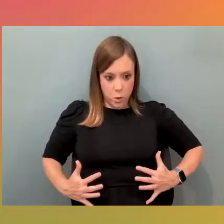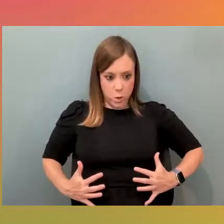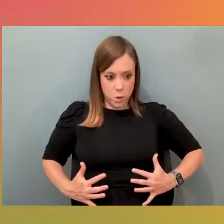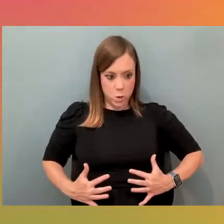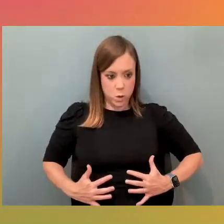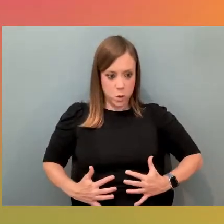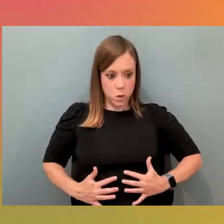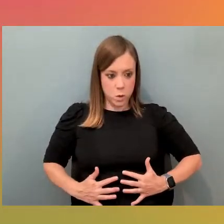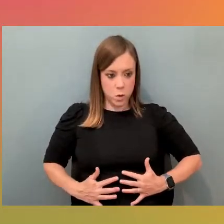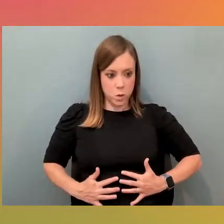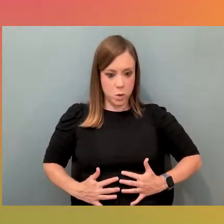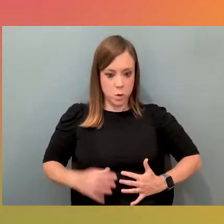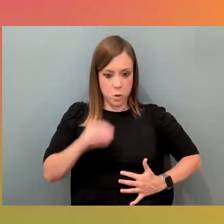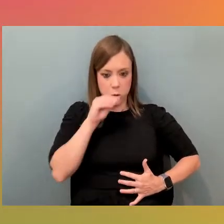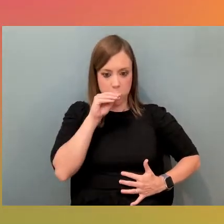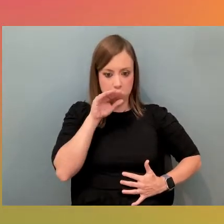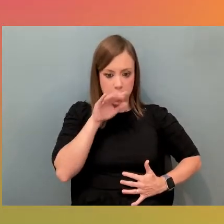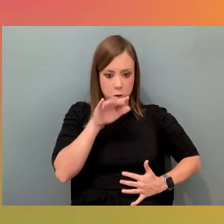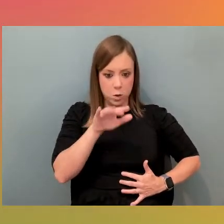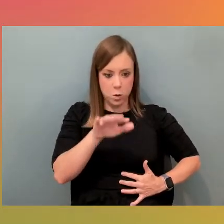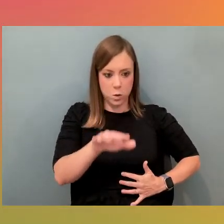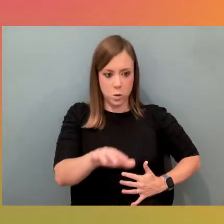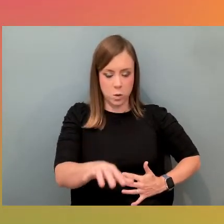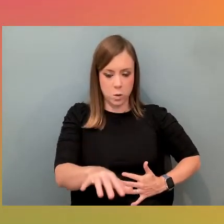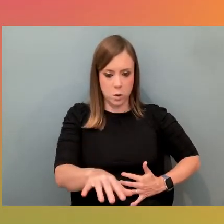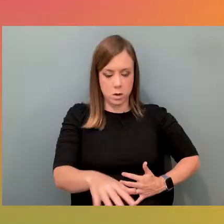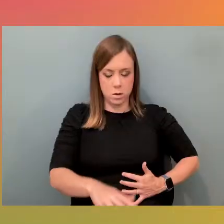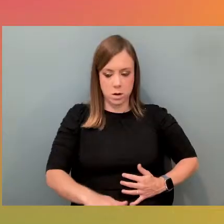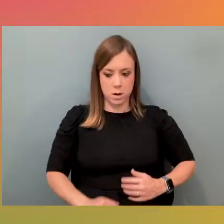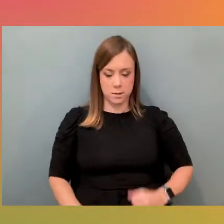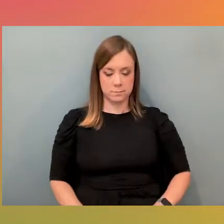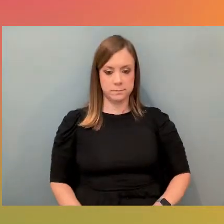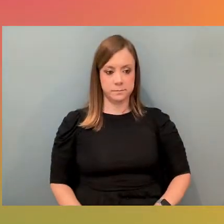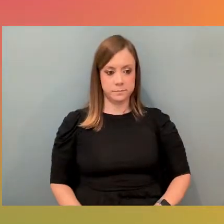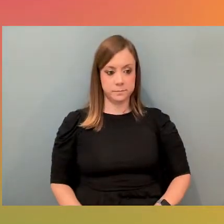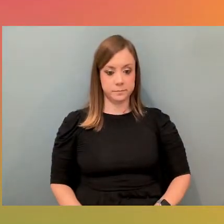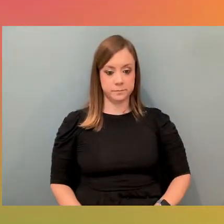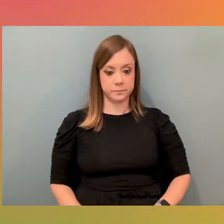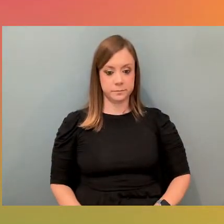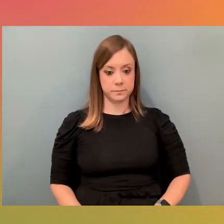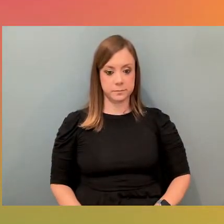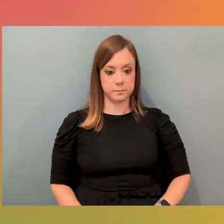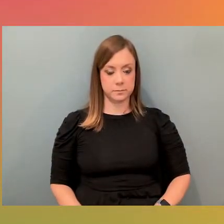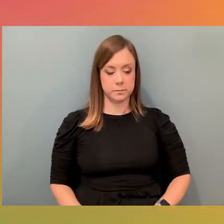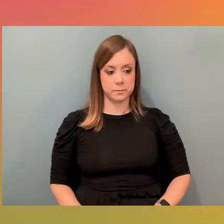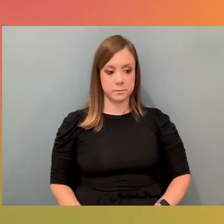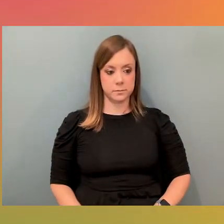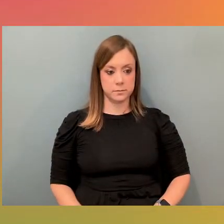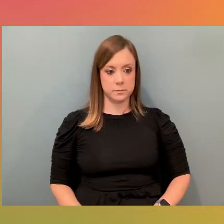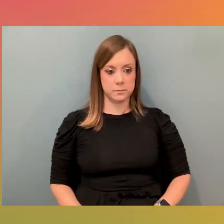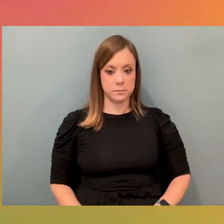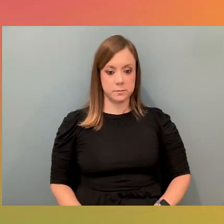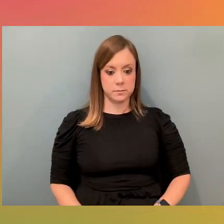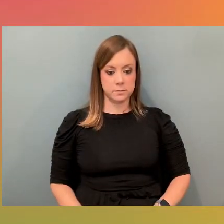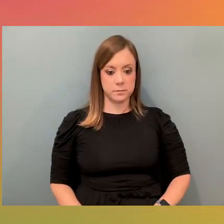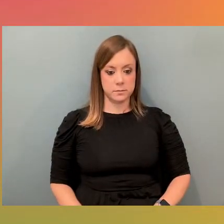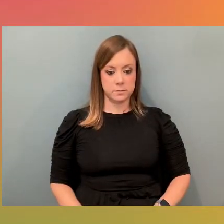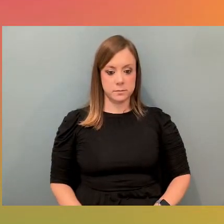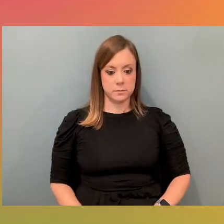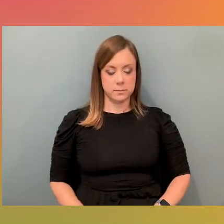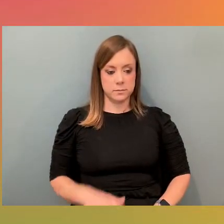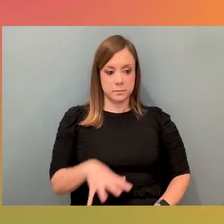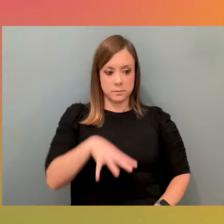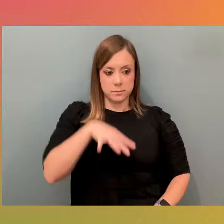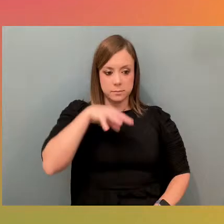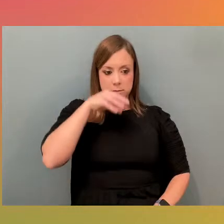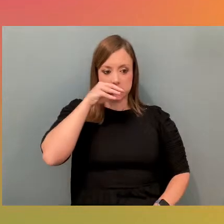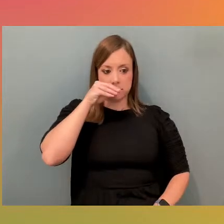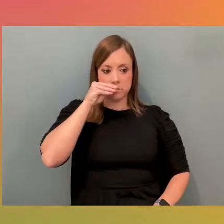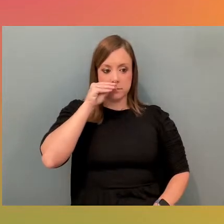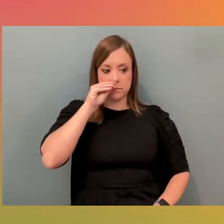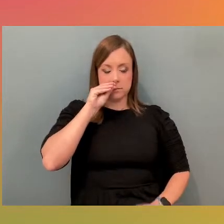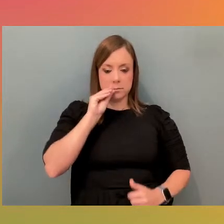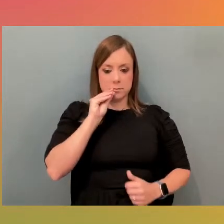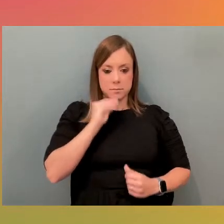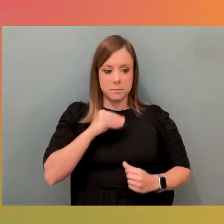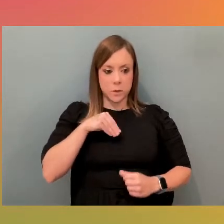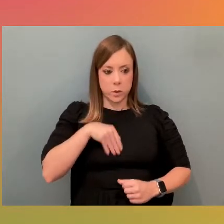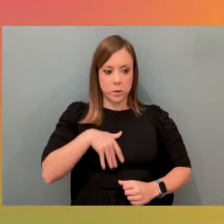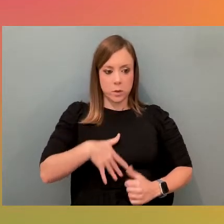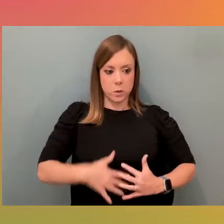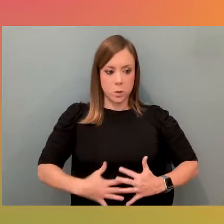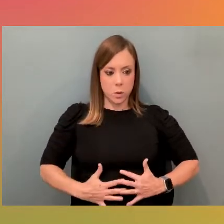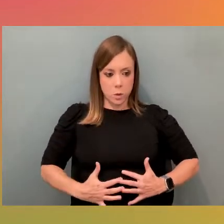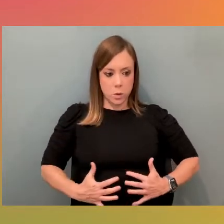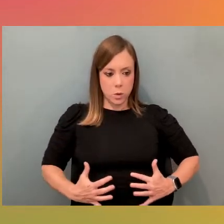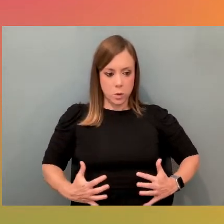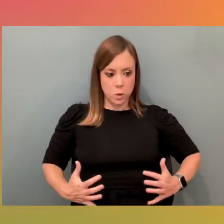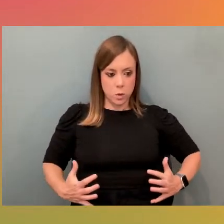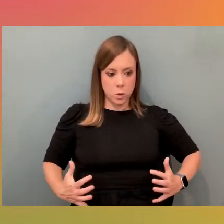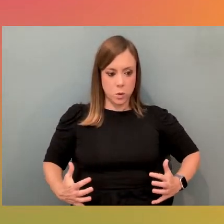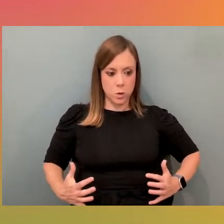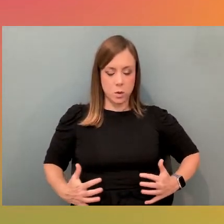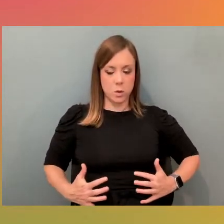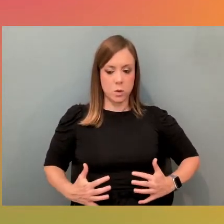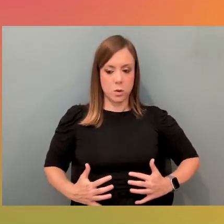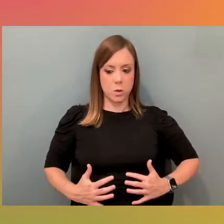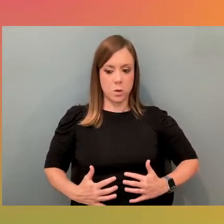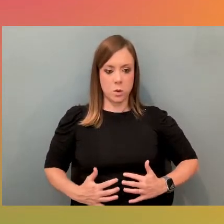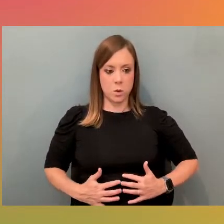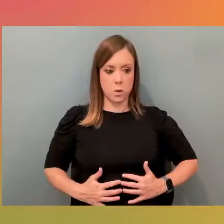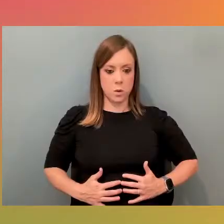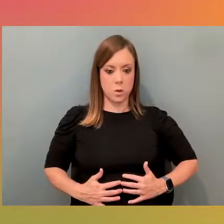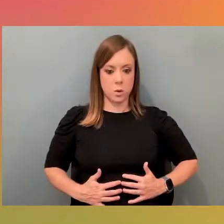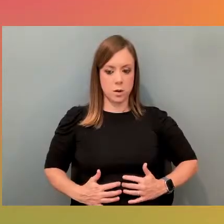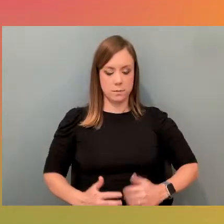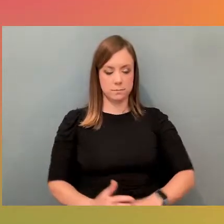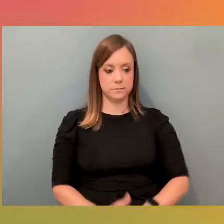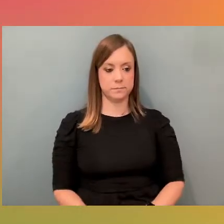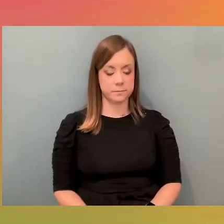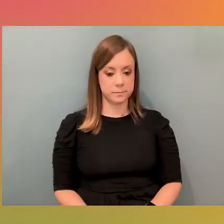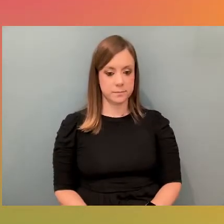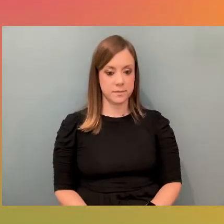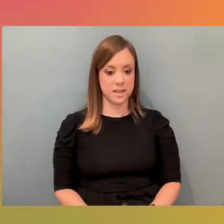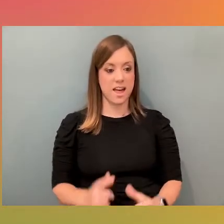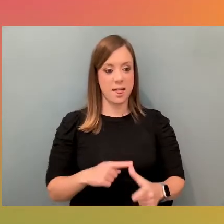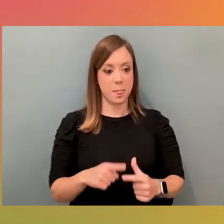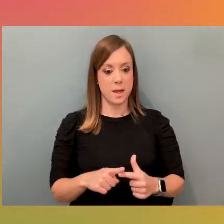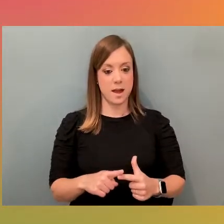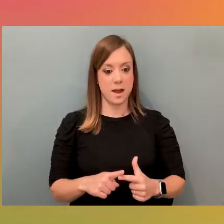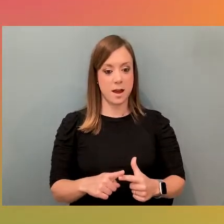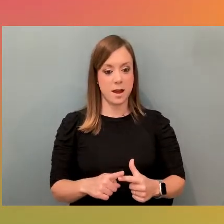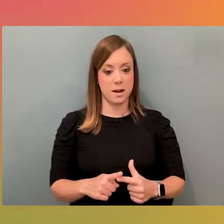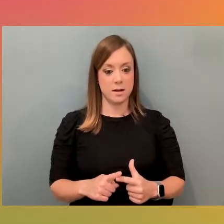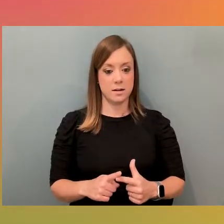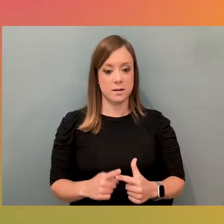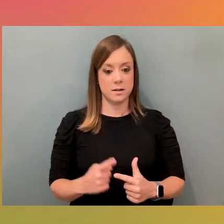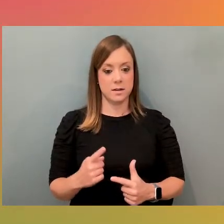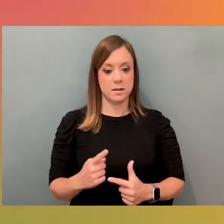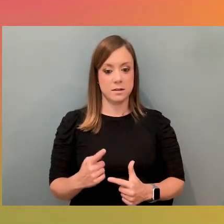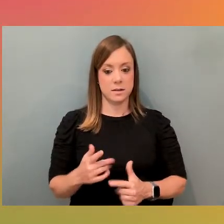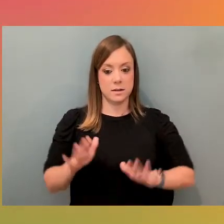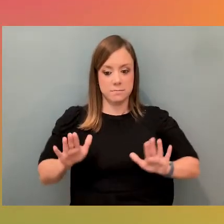BELLY.